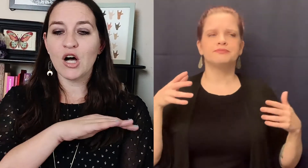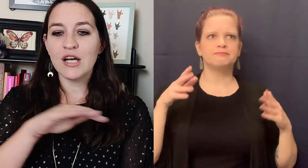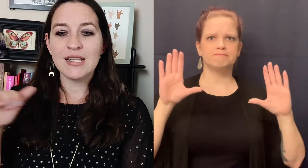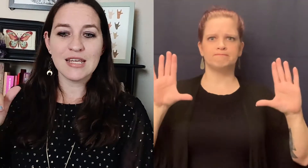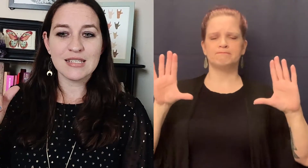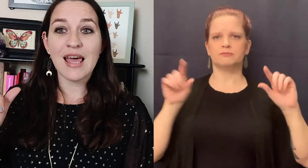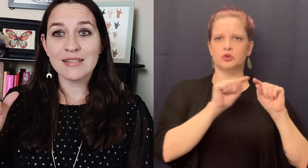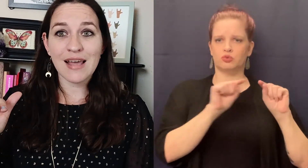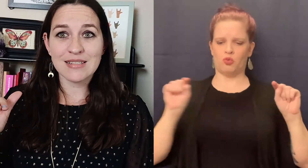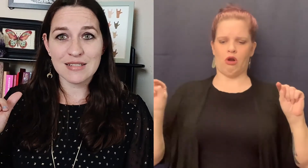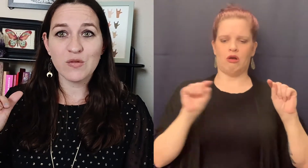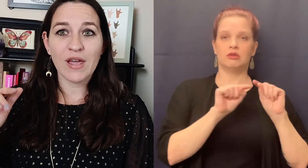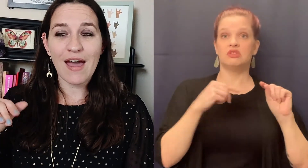On this x axis, we have say, the challenge